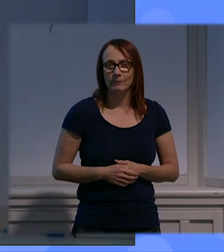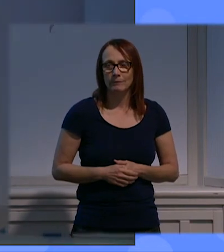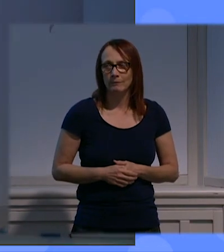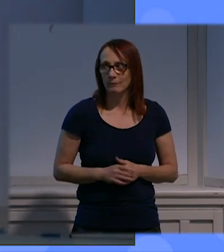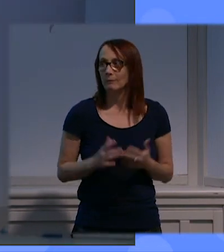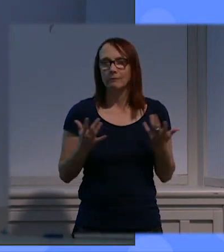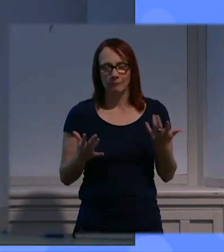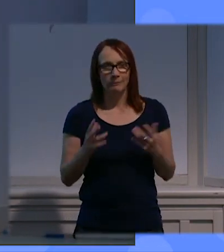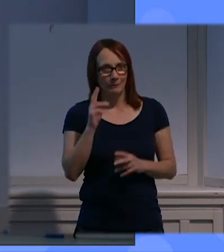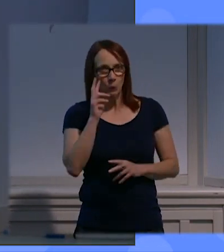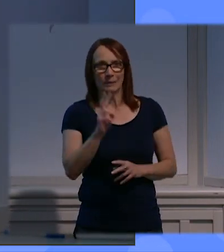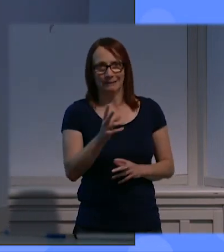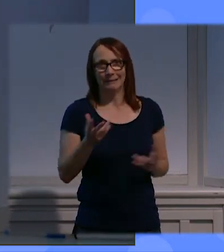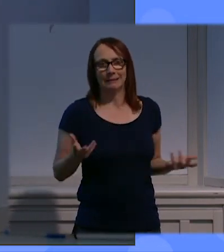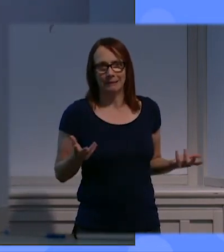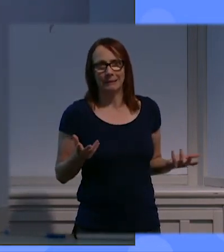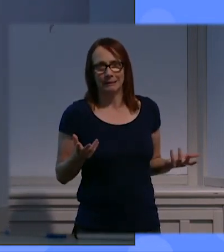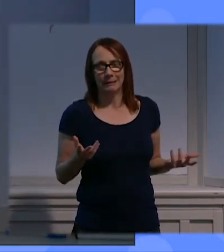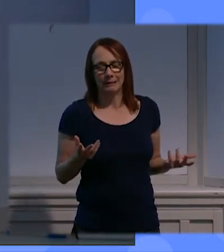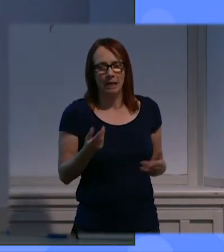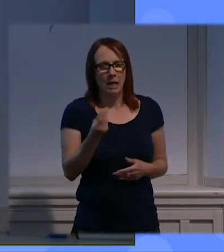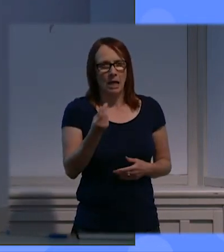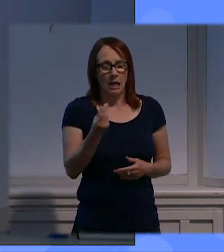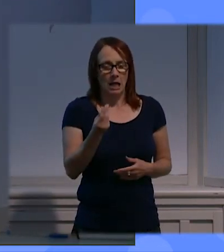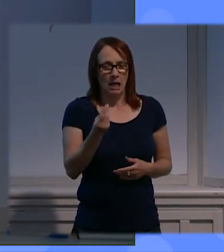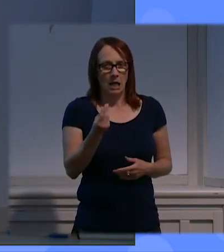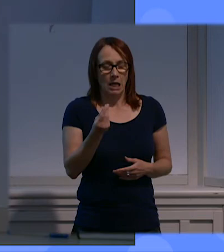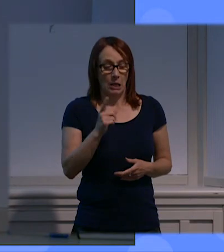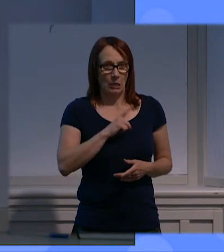can see there and some of the reasons for the very sharp focus and the